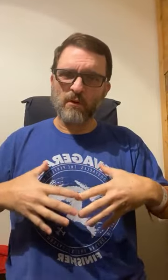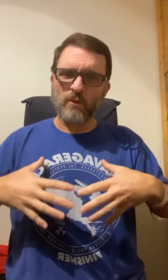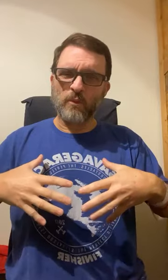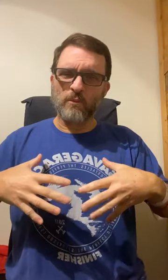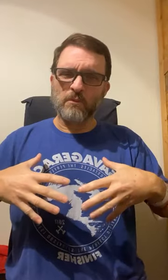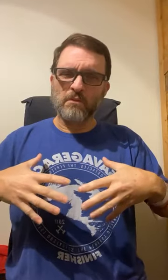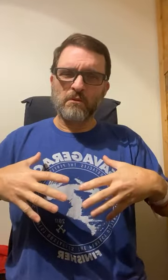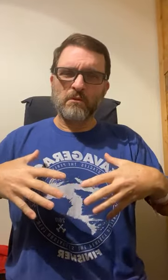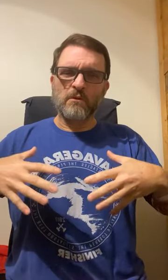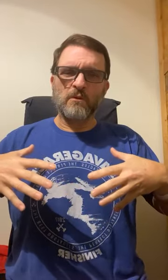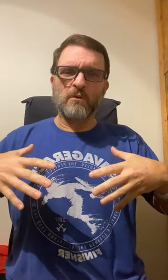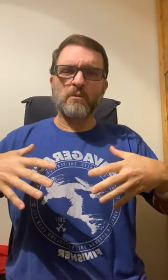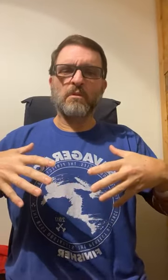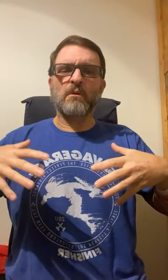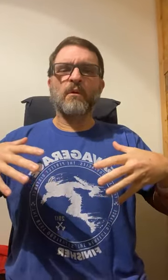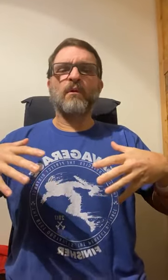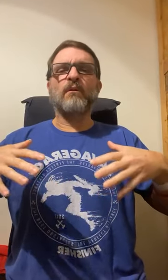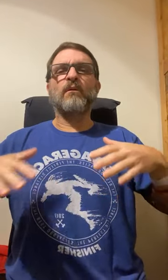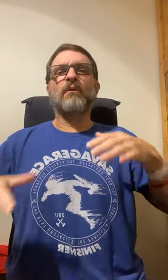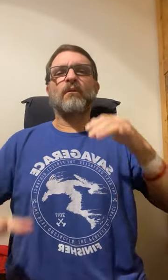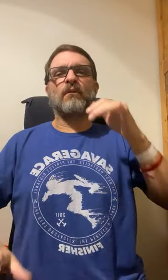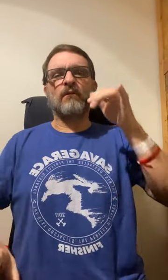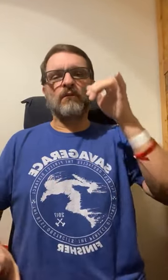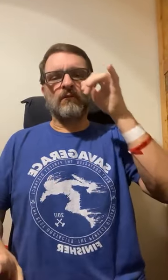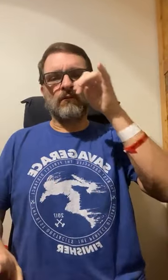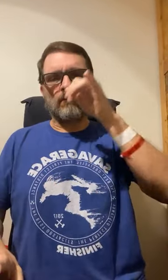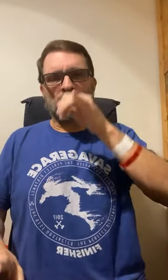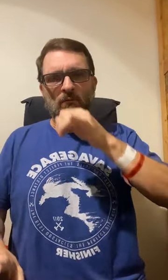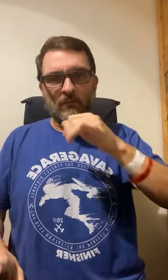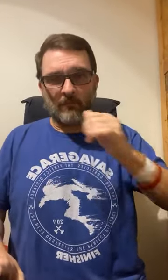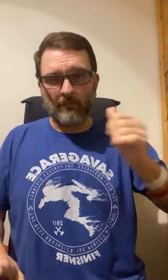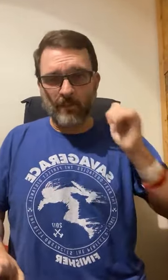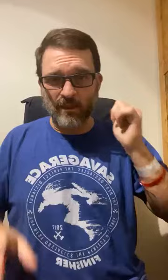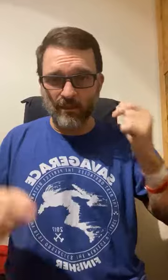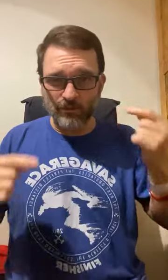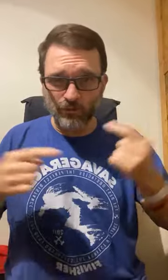For real, I didnt have any bowel movement and I was getting bloated. It was becoming very painful. My back was hurting.